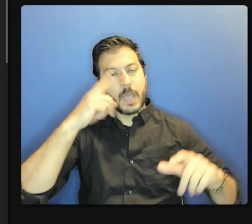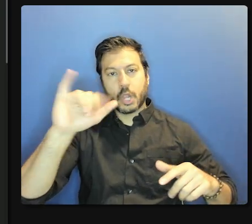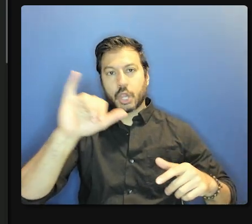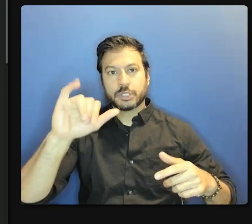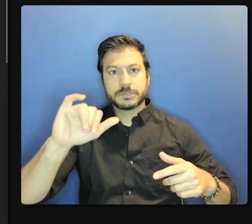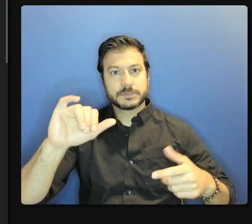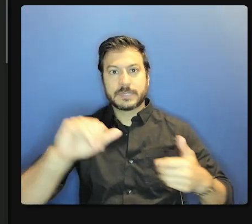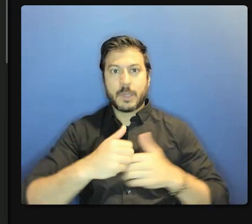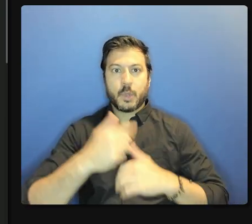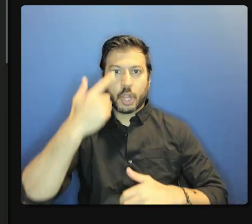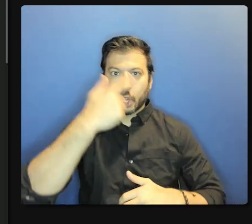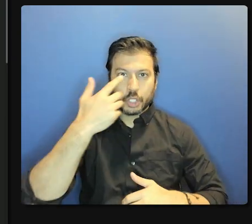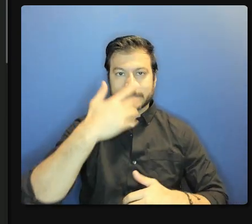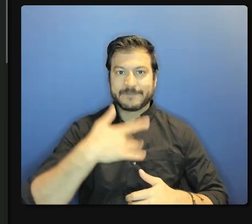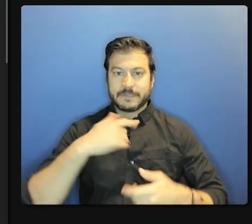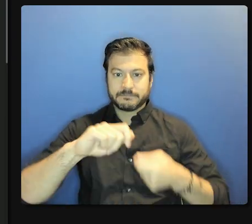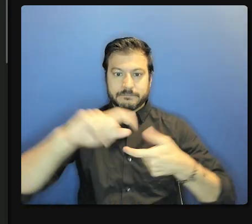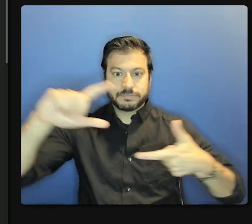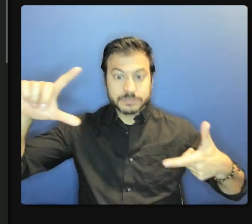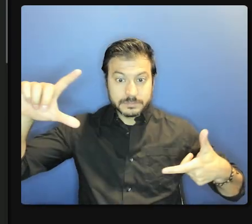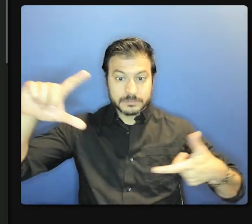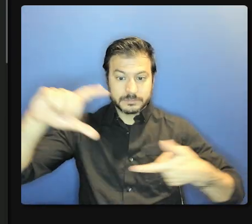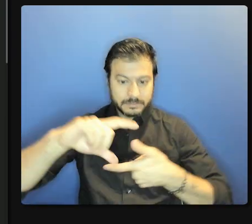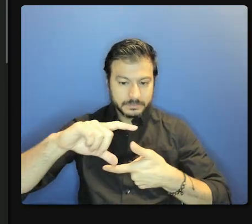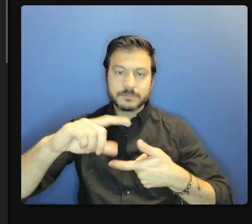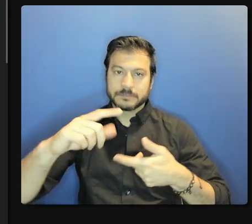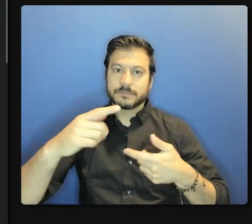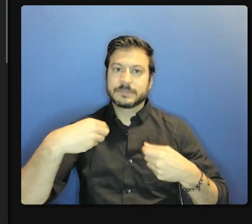You can see how it looks and feels on different screen sizes